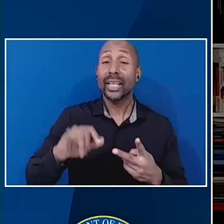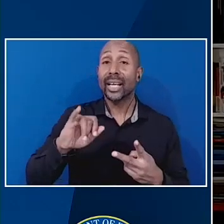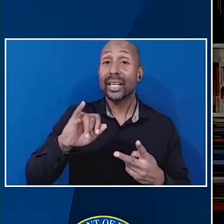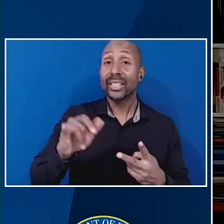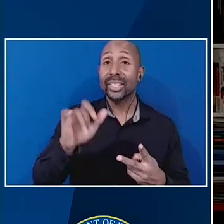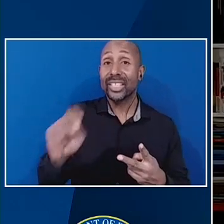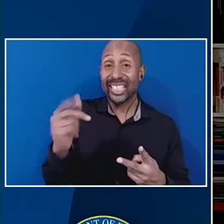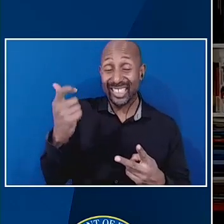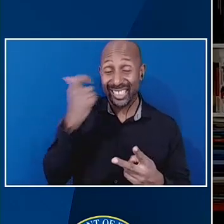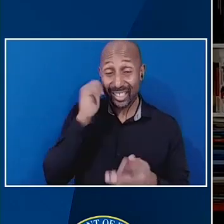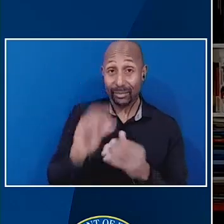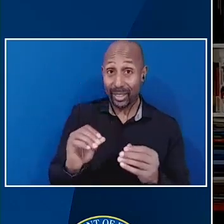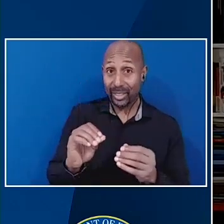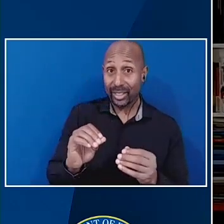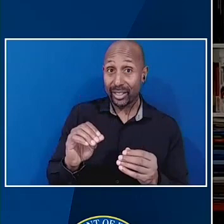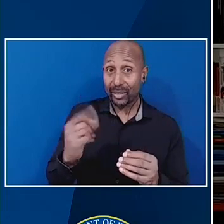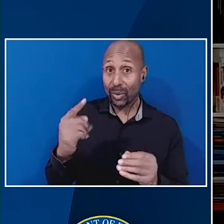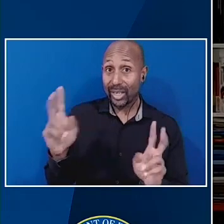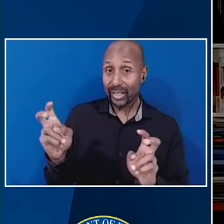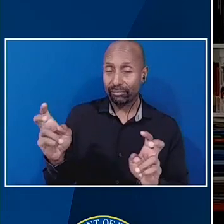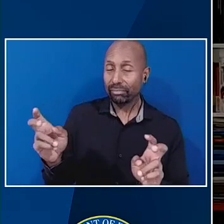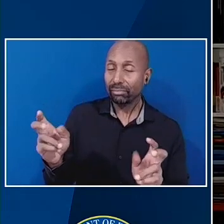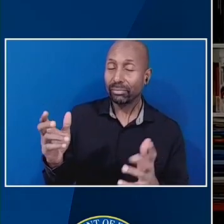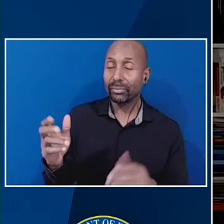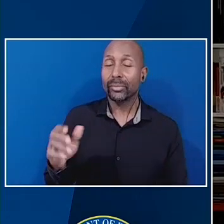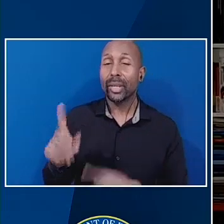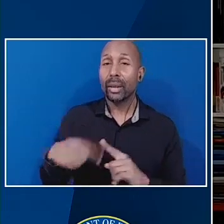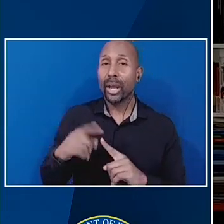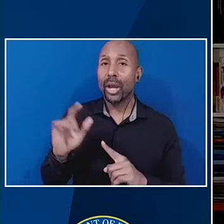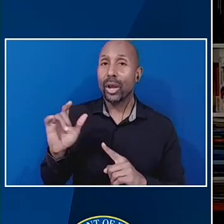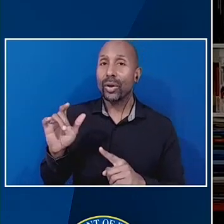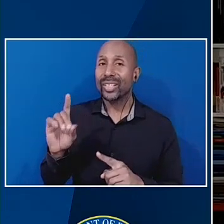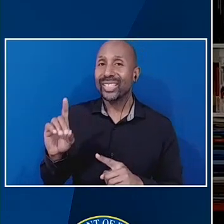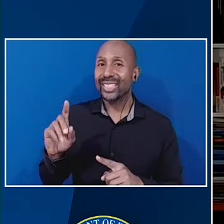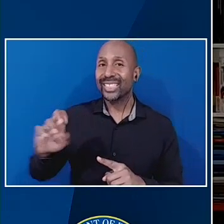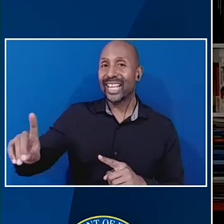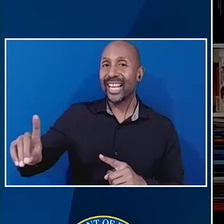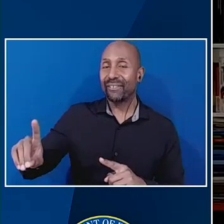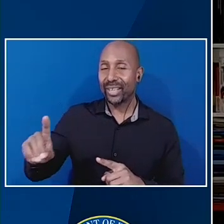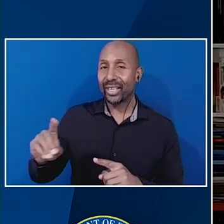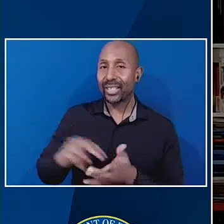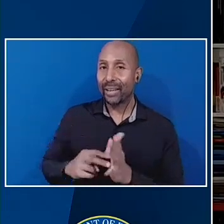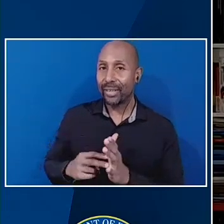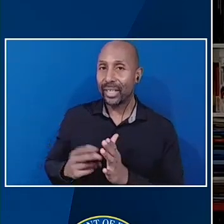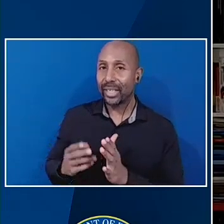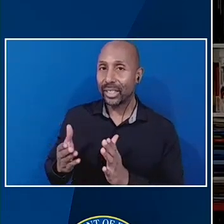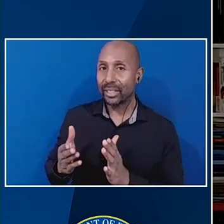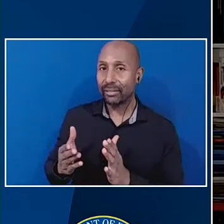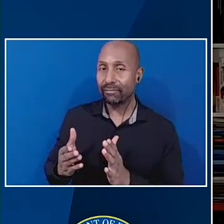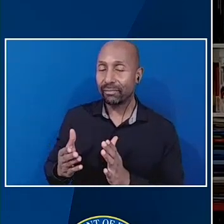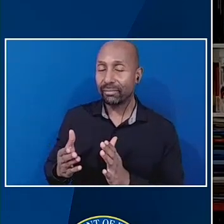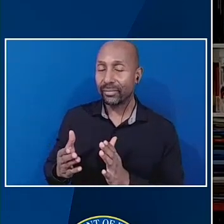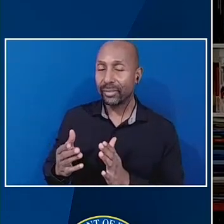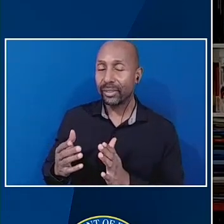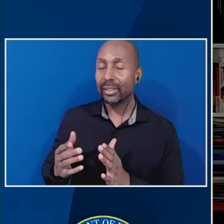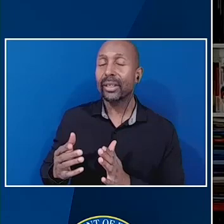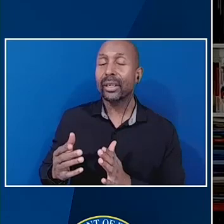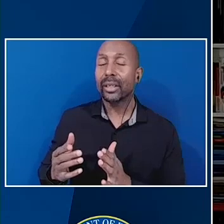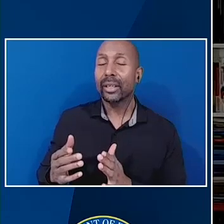proposed definition that David mentioned. And I made the point when the issue was on